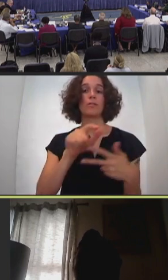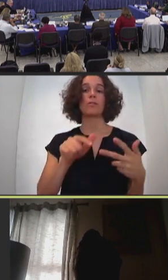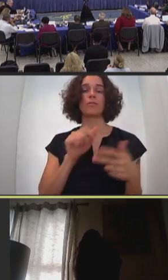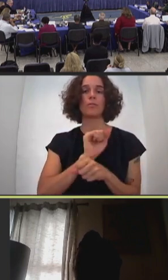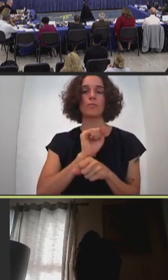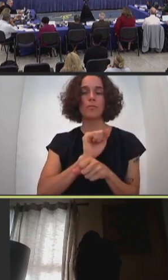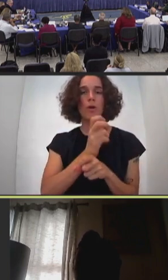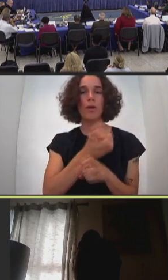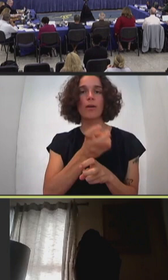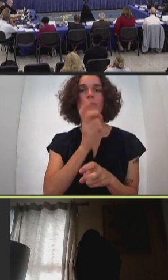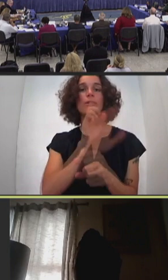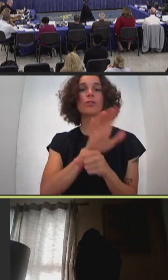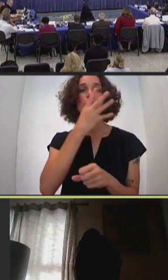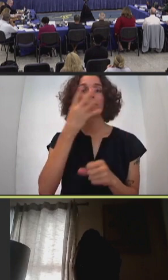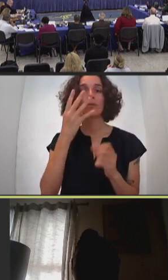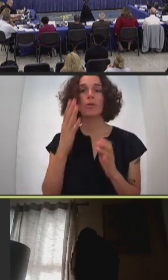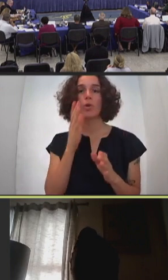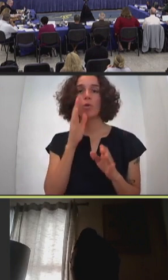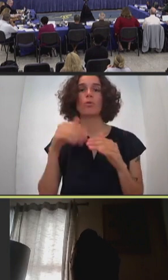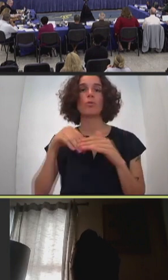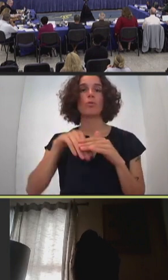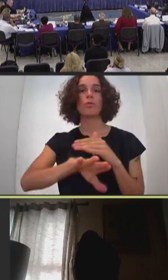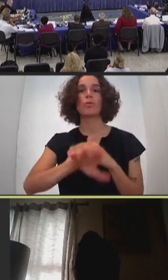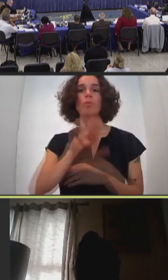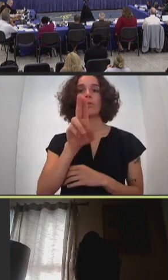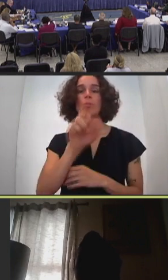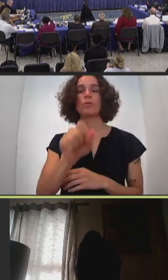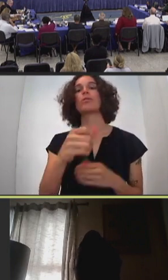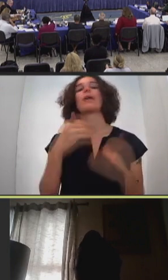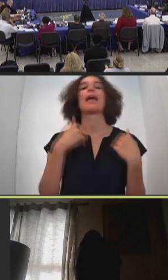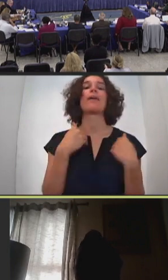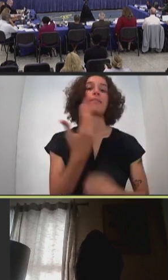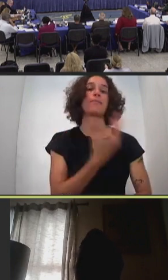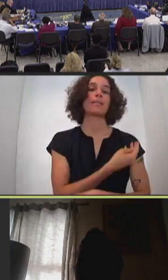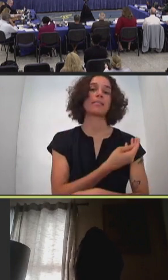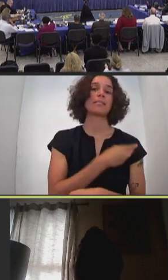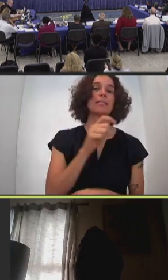the United States get the vaccines they need, as well as all the other